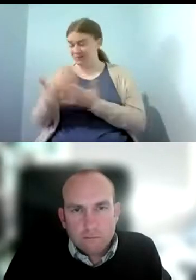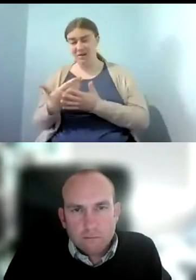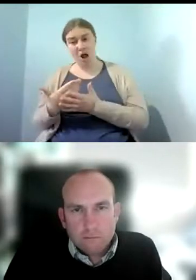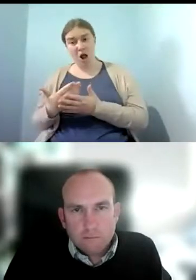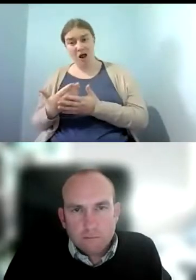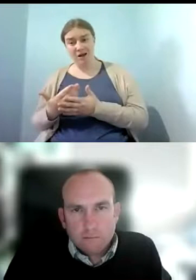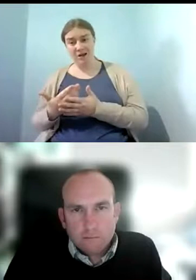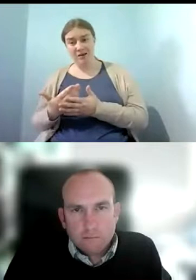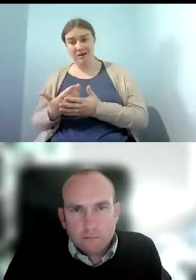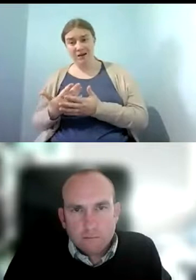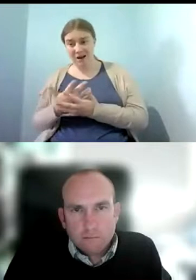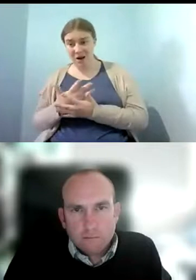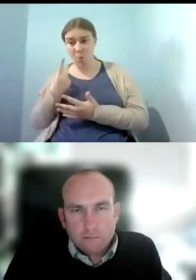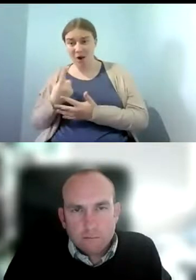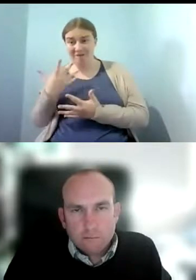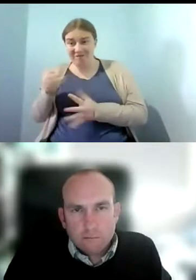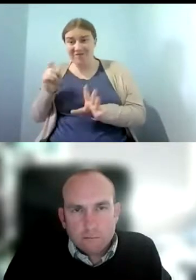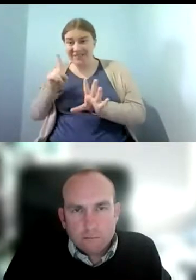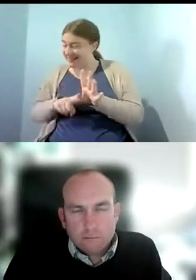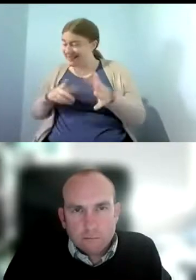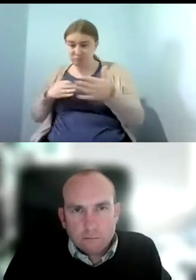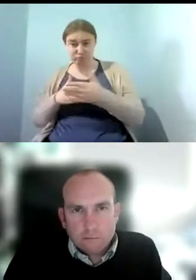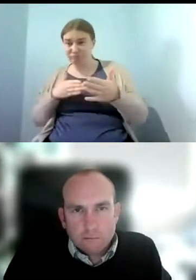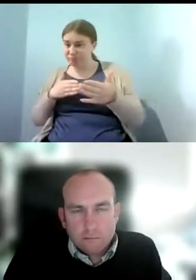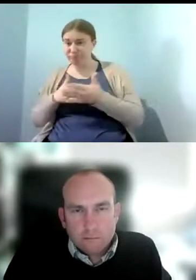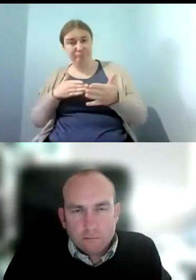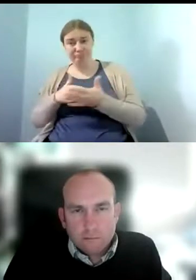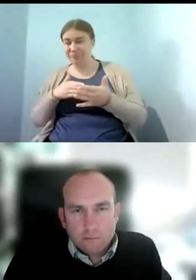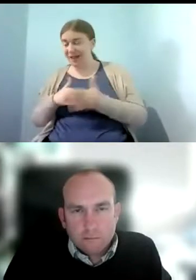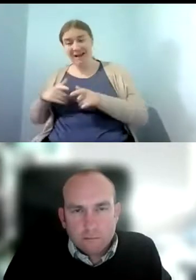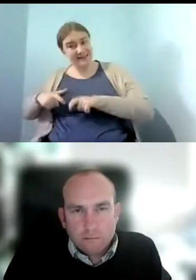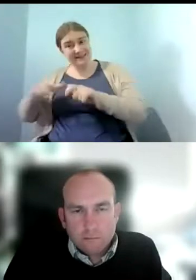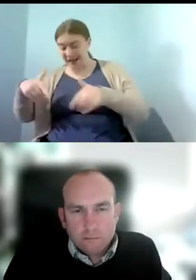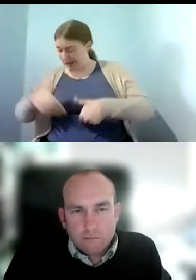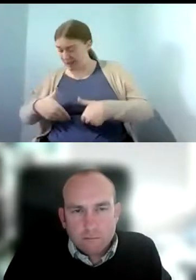selective pressure of 150 years where they've been blocked is still there it must be really deep in